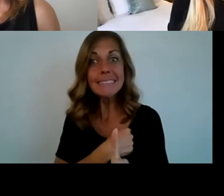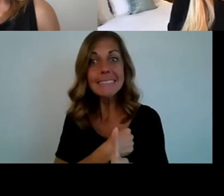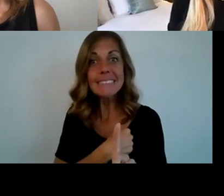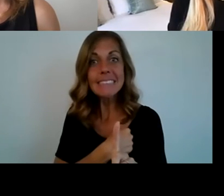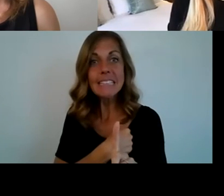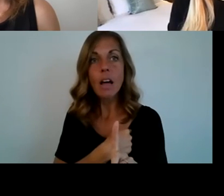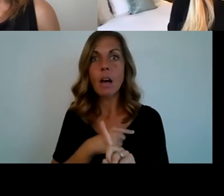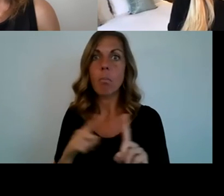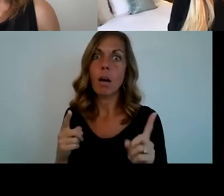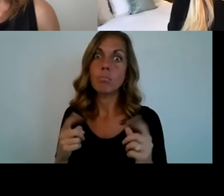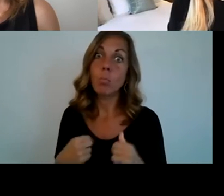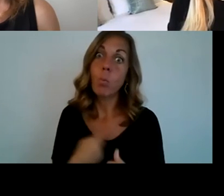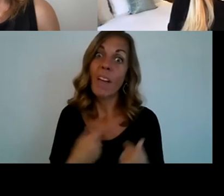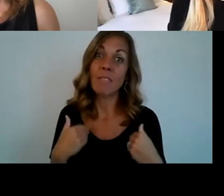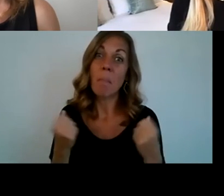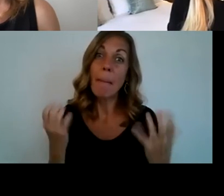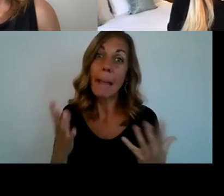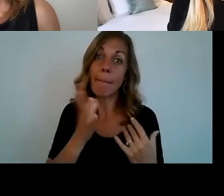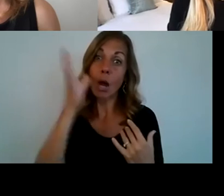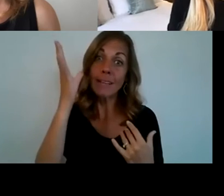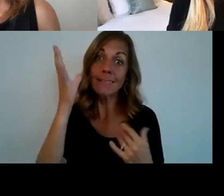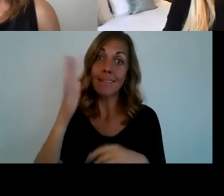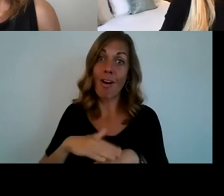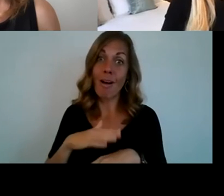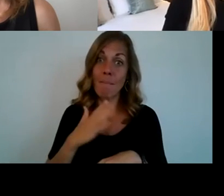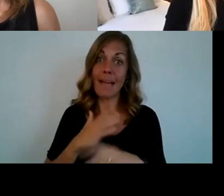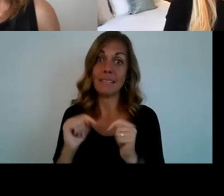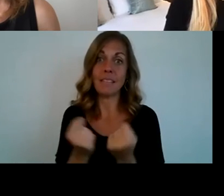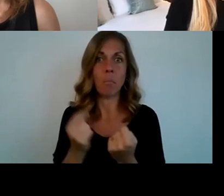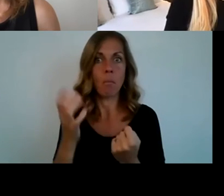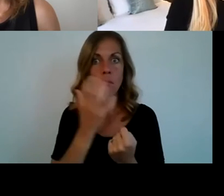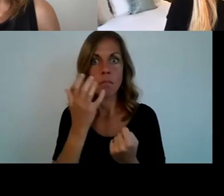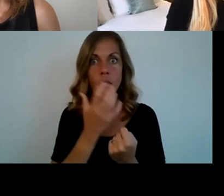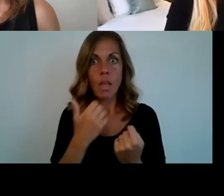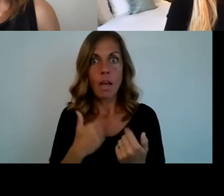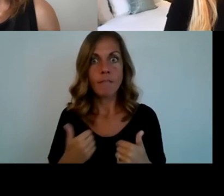we got a lot of parents on the team there is a new reality with having childcare be